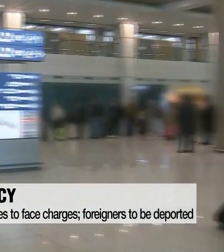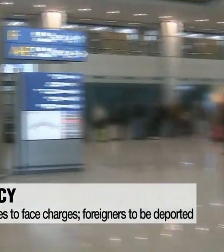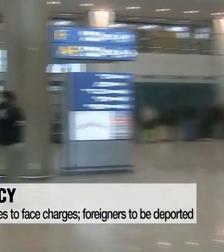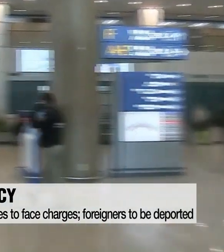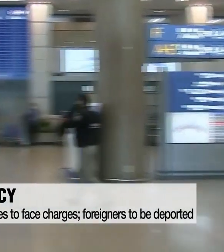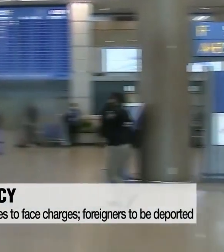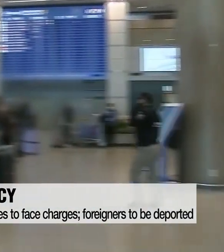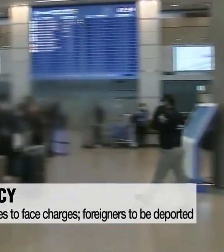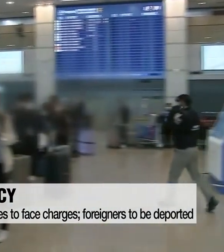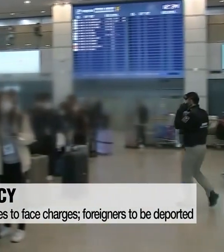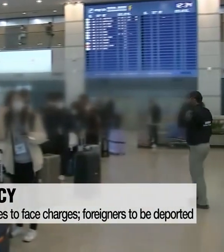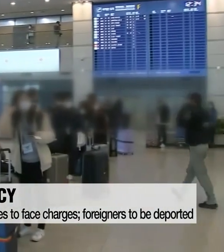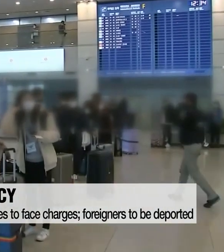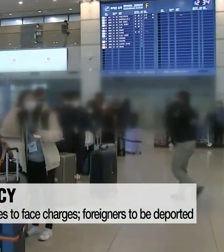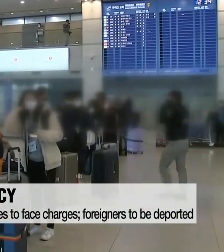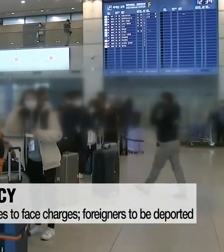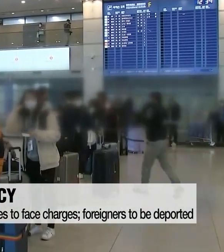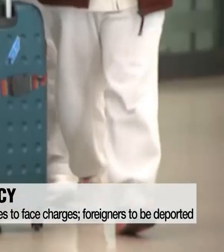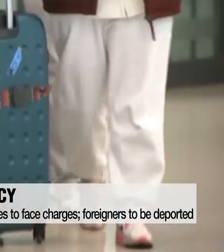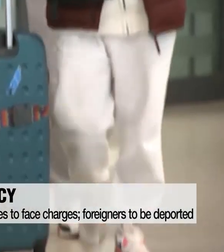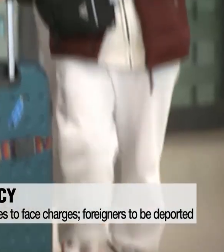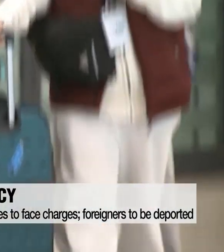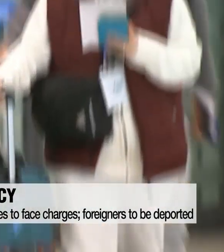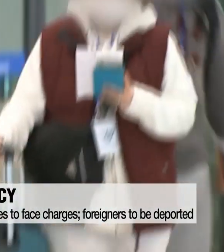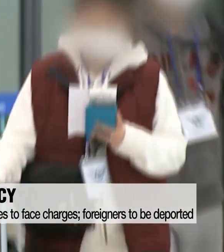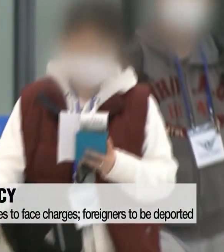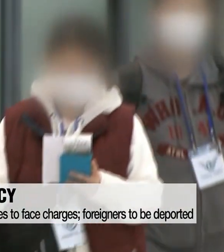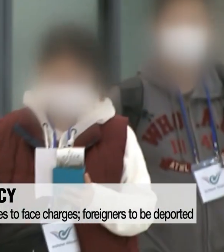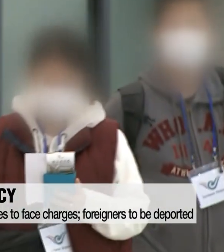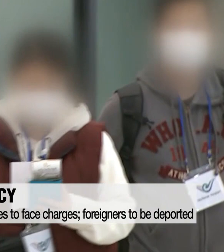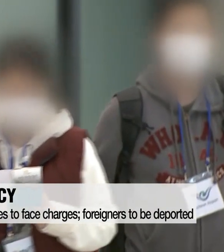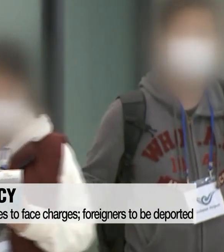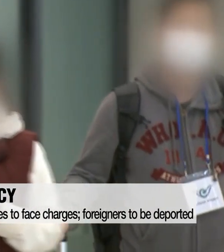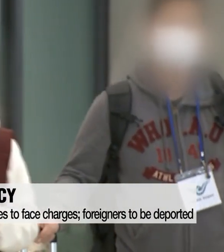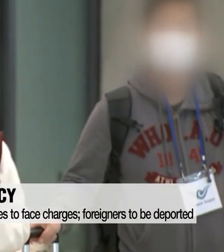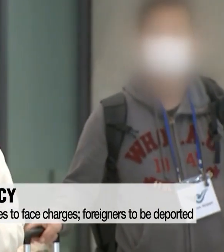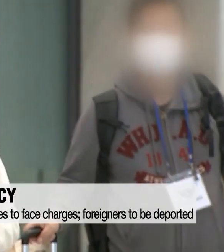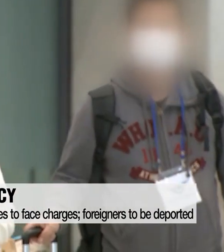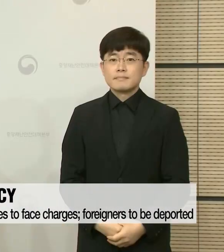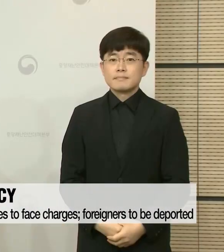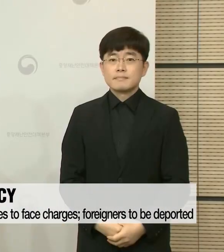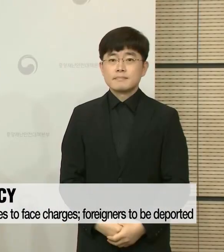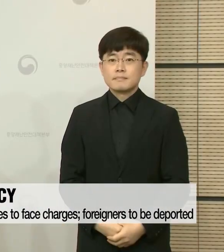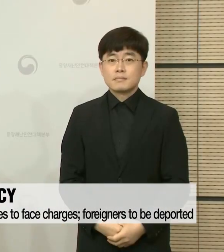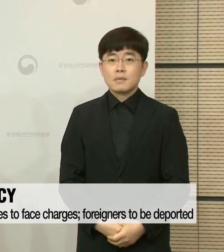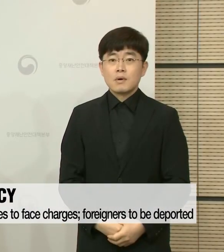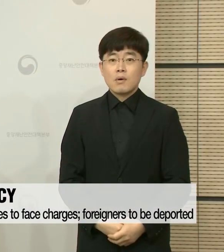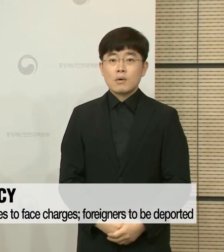monitor those in self quarantine using location information systems from the